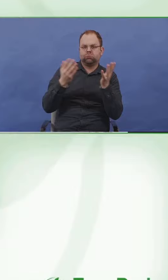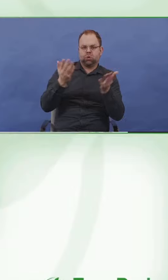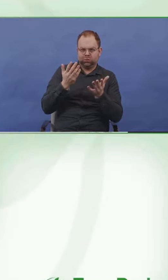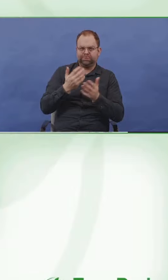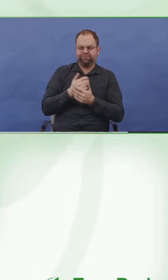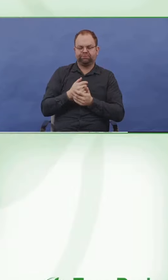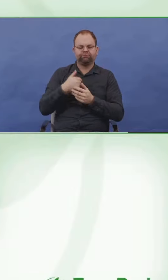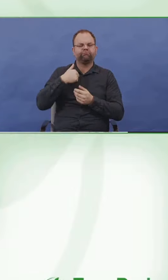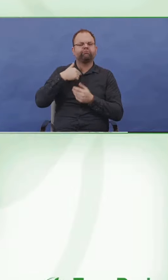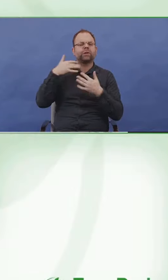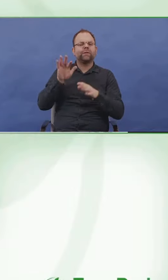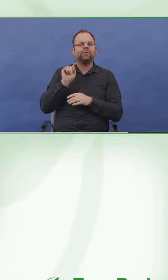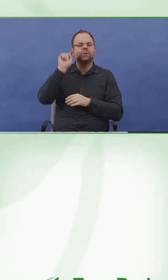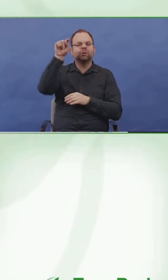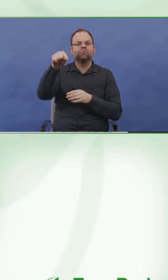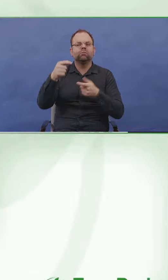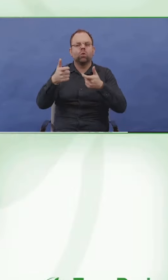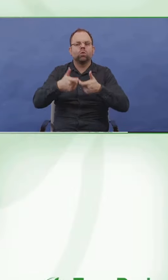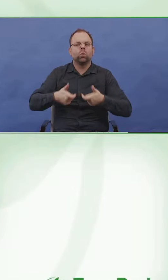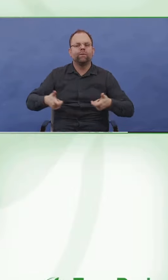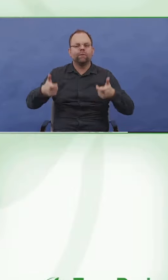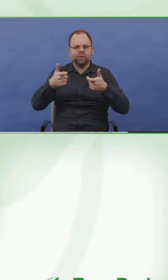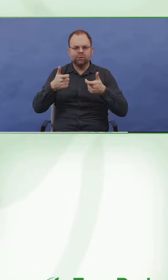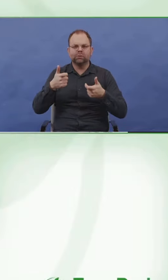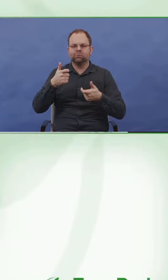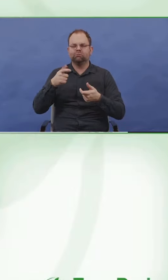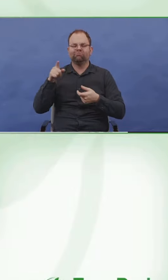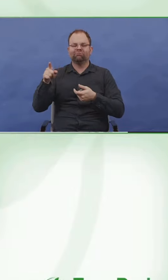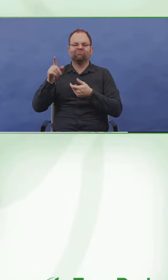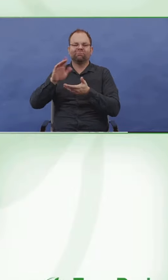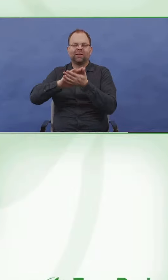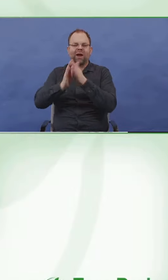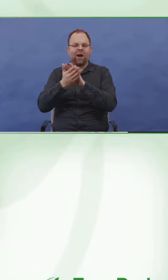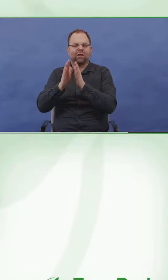for 20, 25 years in the same jobs, had this minimum wage.